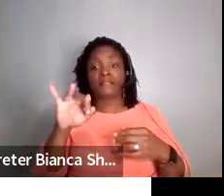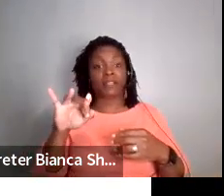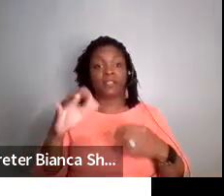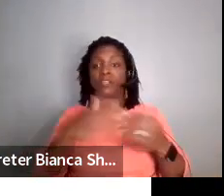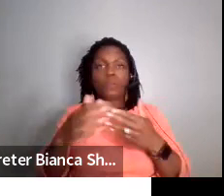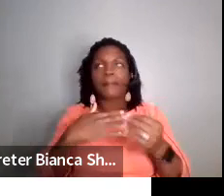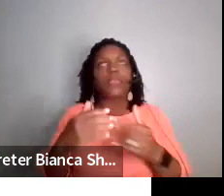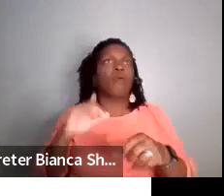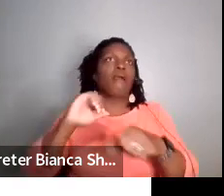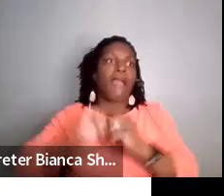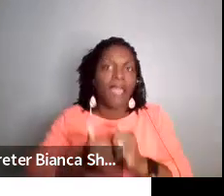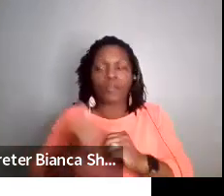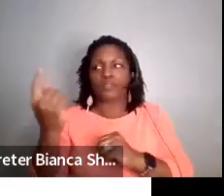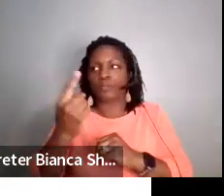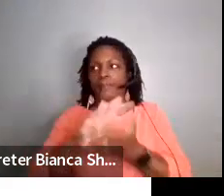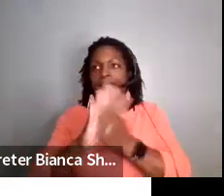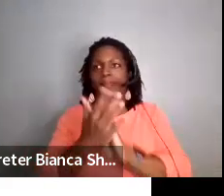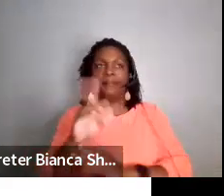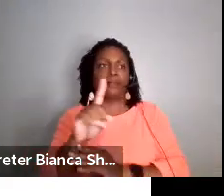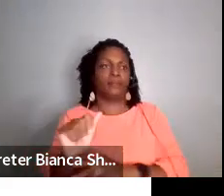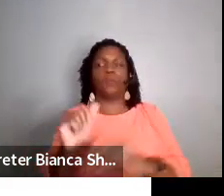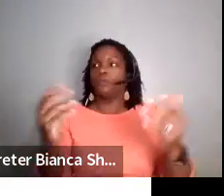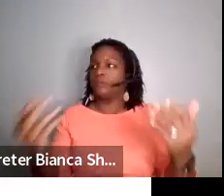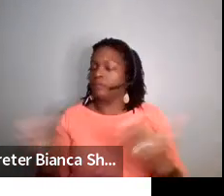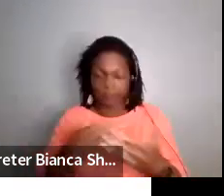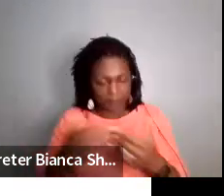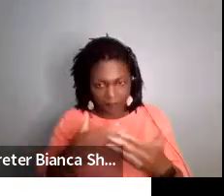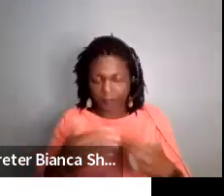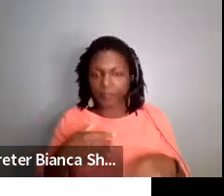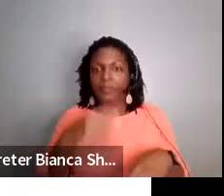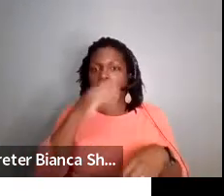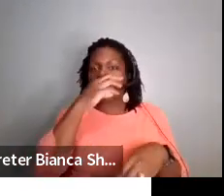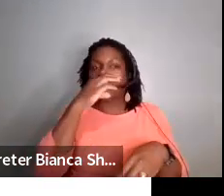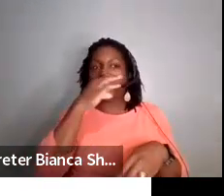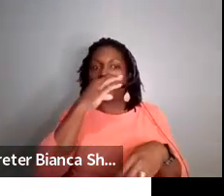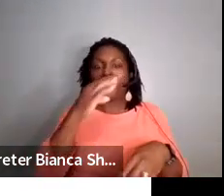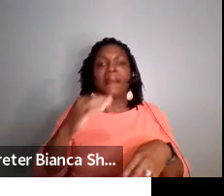Calm, so disability.